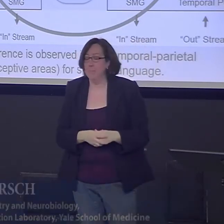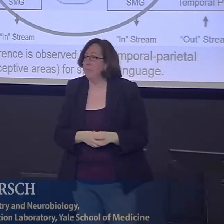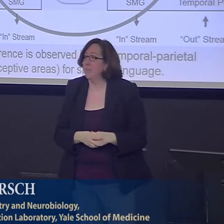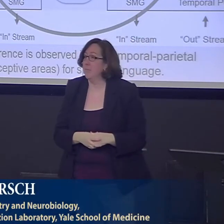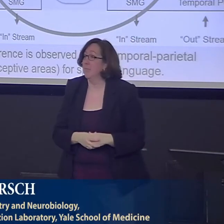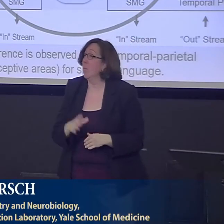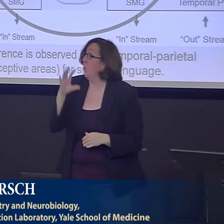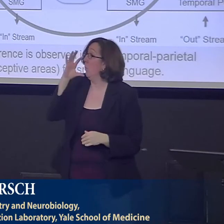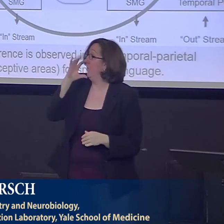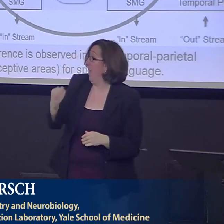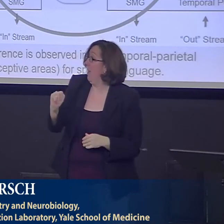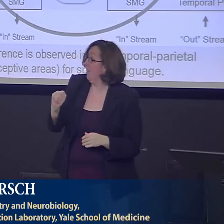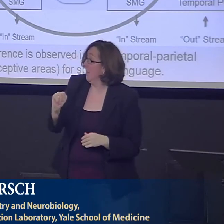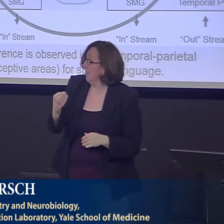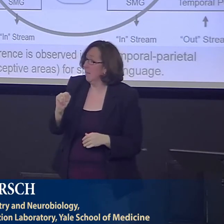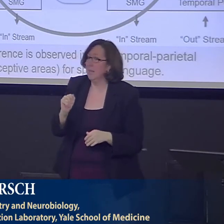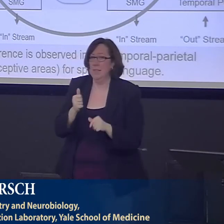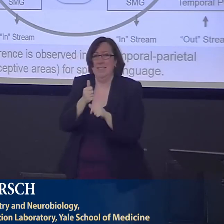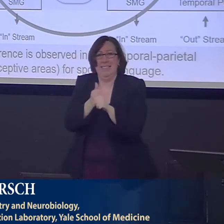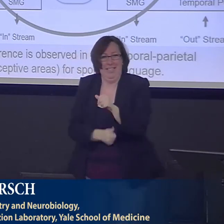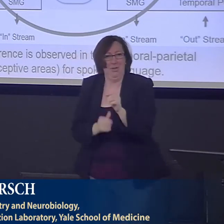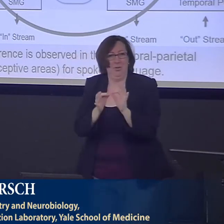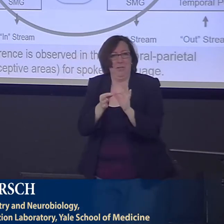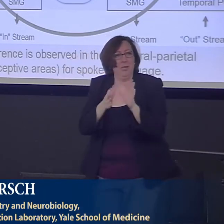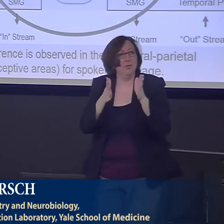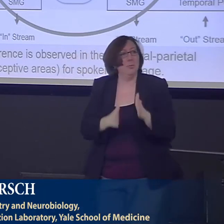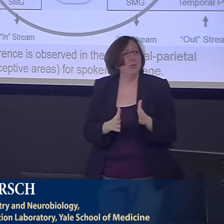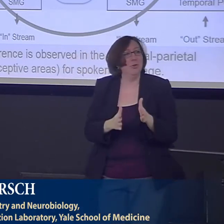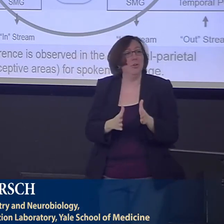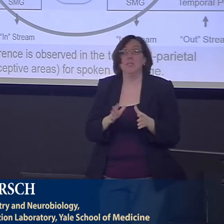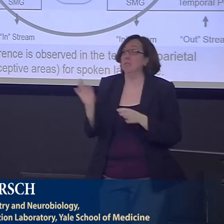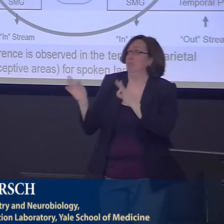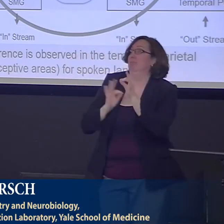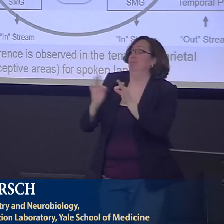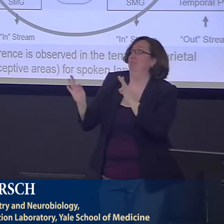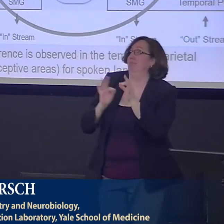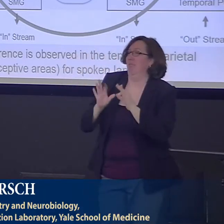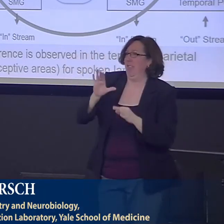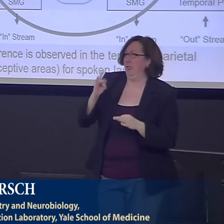is that each of the interpreters described how difficult their job was